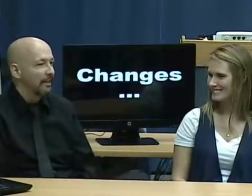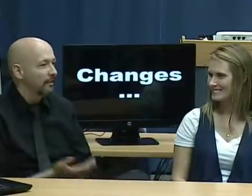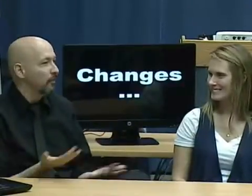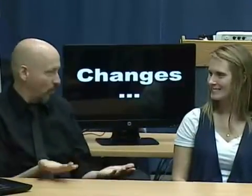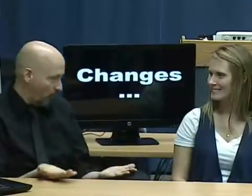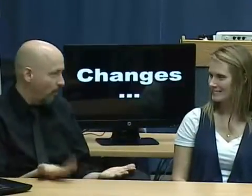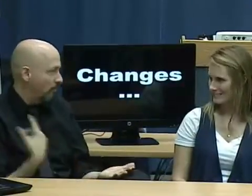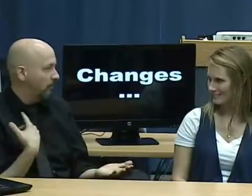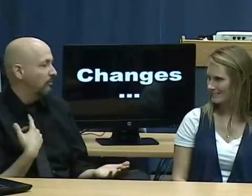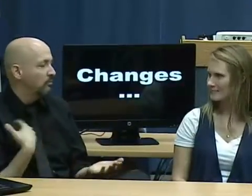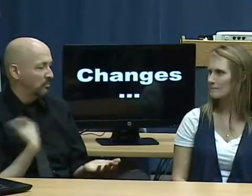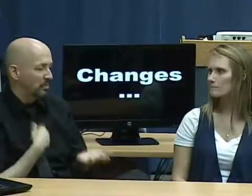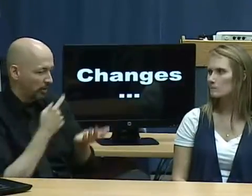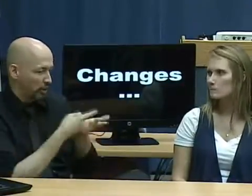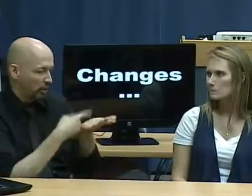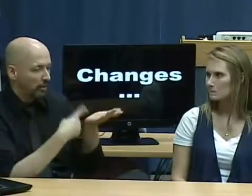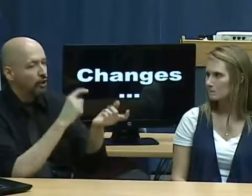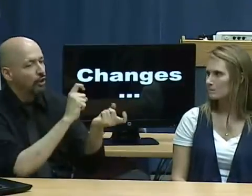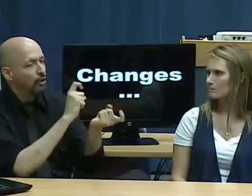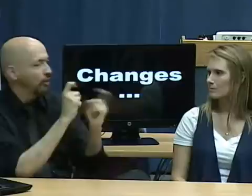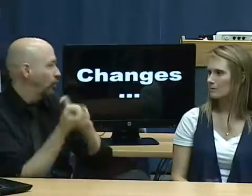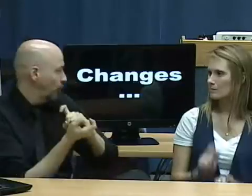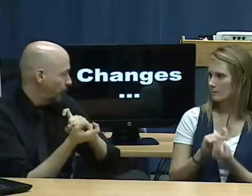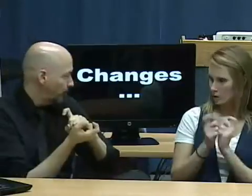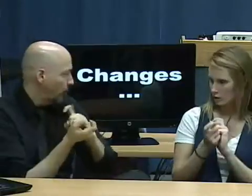So far we've discussed changes